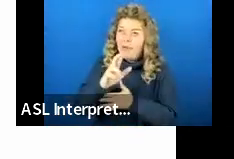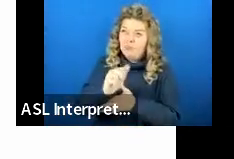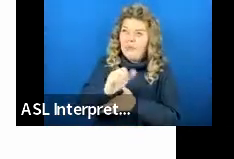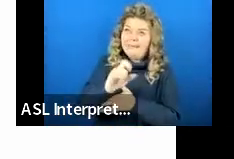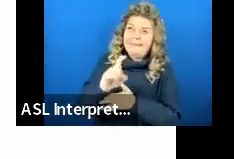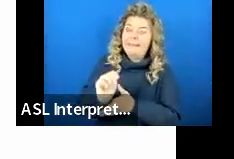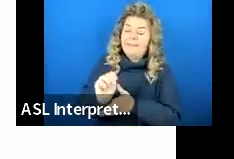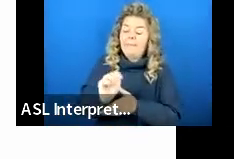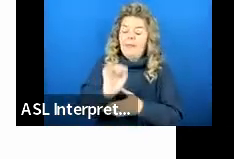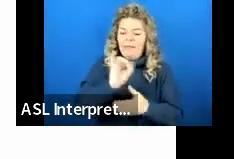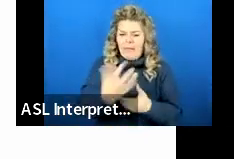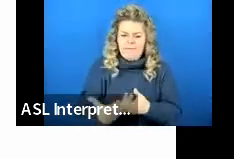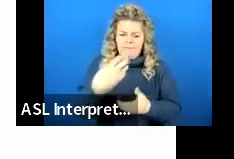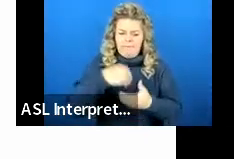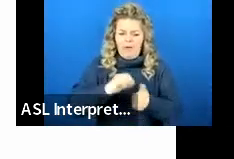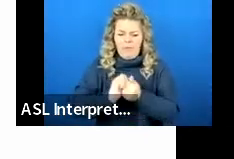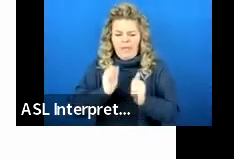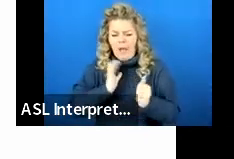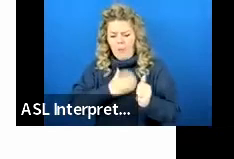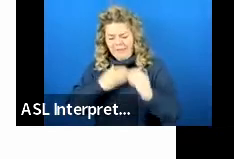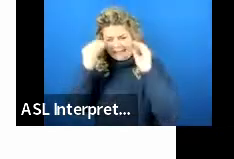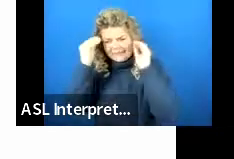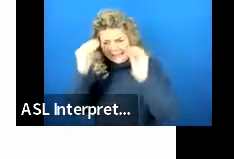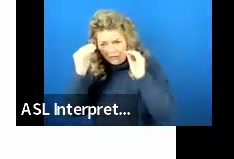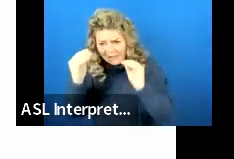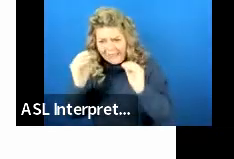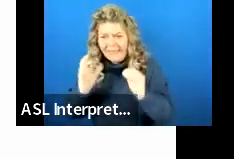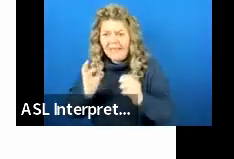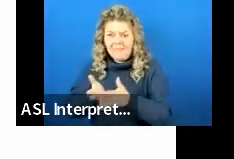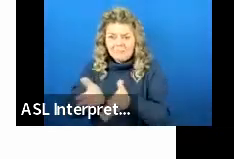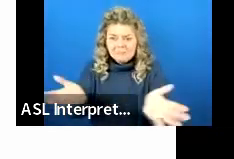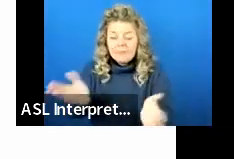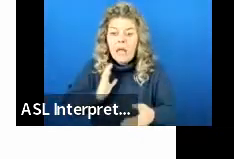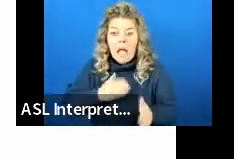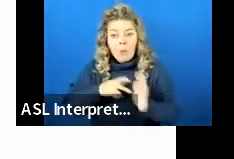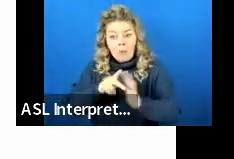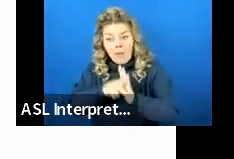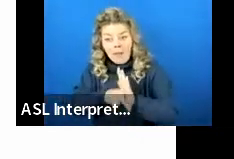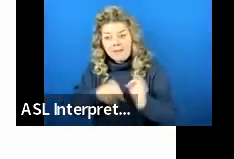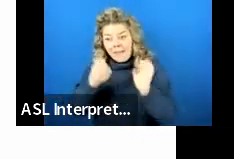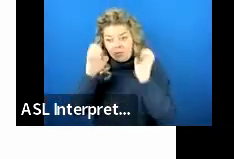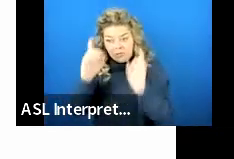into our teaching and learning enterprise, part of our policy education is about the school.